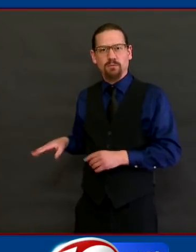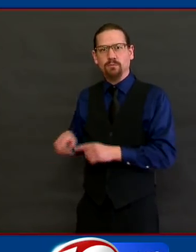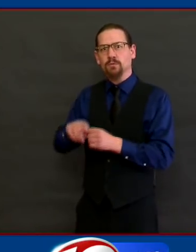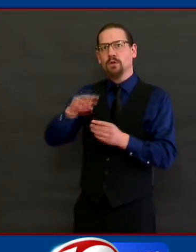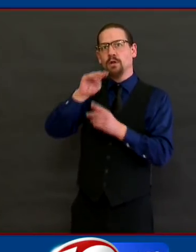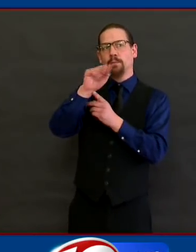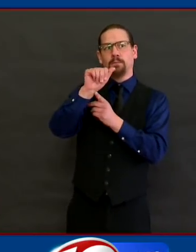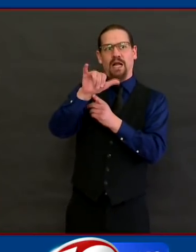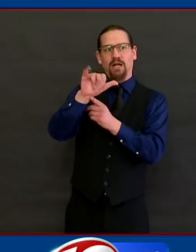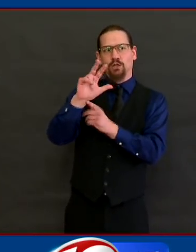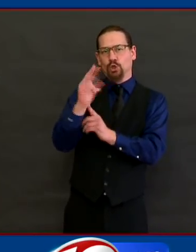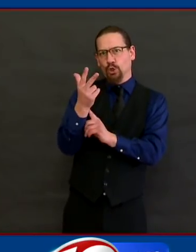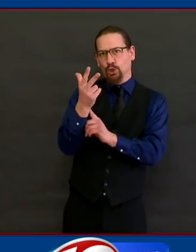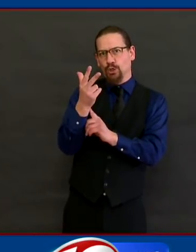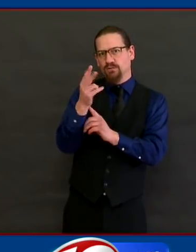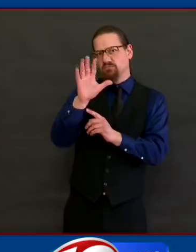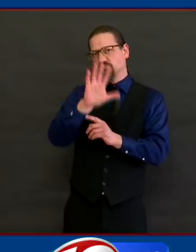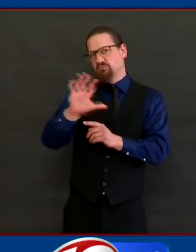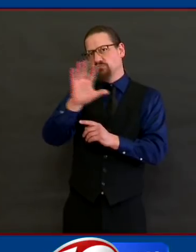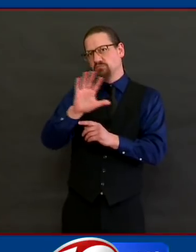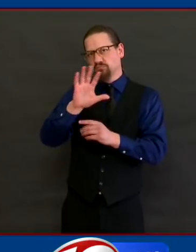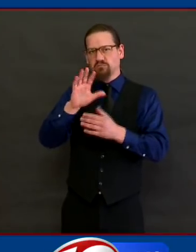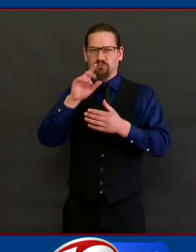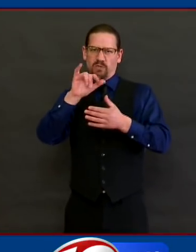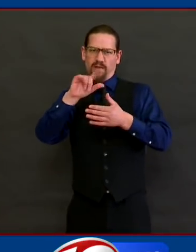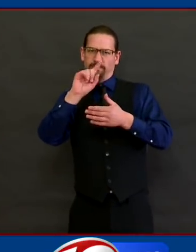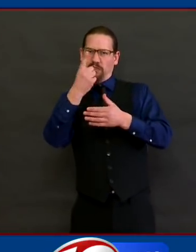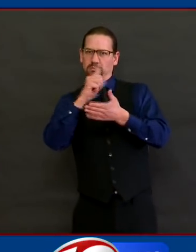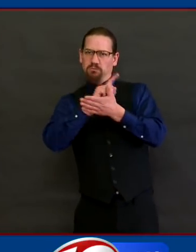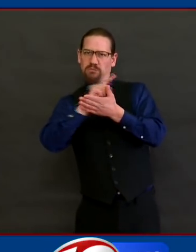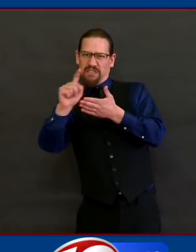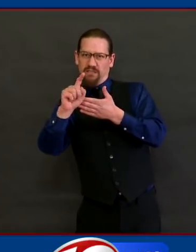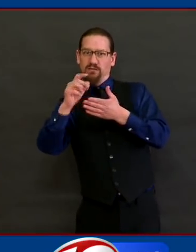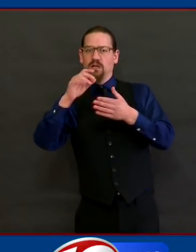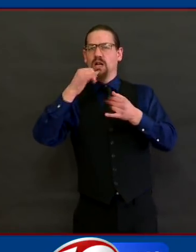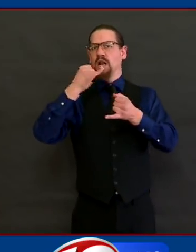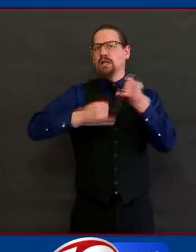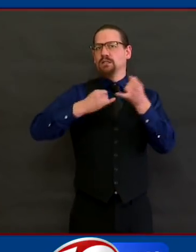MAY 3. THAT MEANS THE LAST WEEK OF APRIL, FIRST WEEK OF MAY,